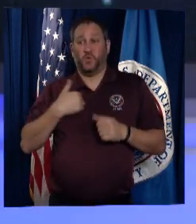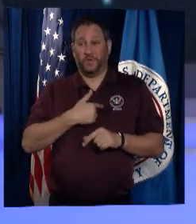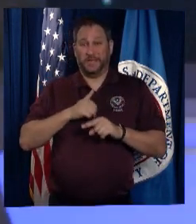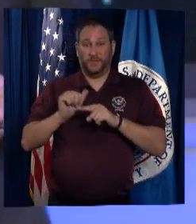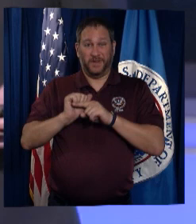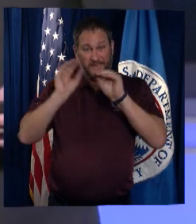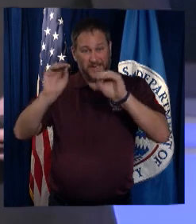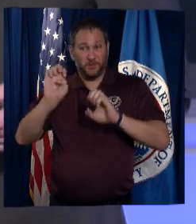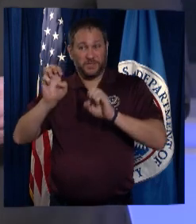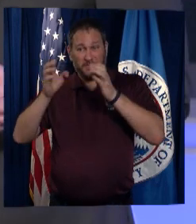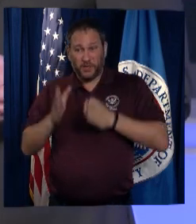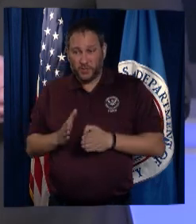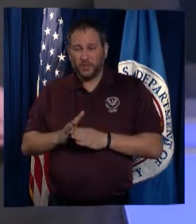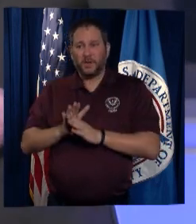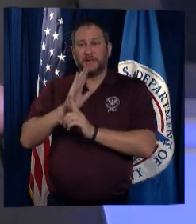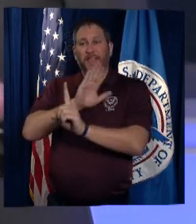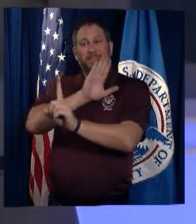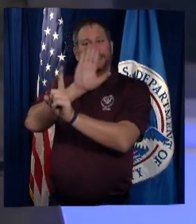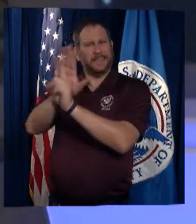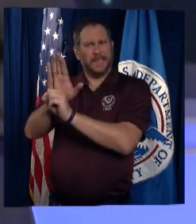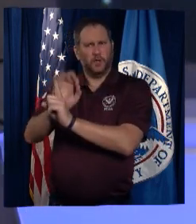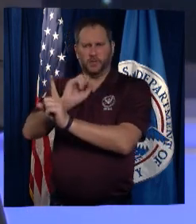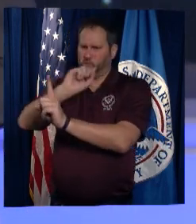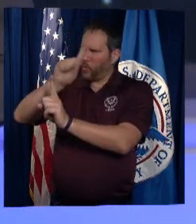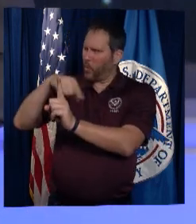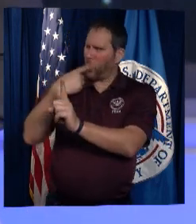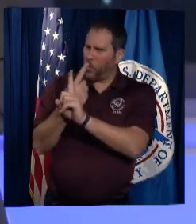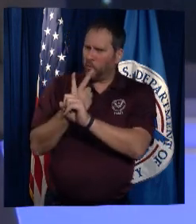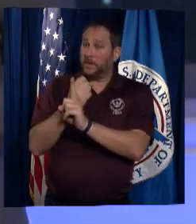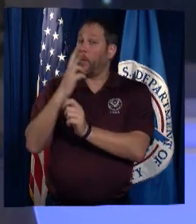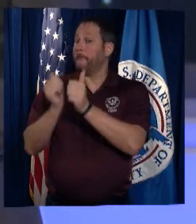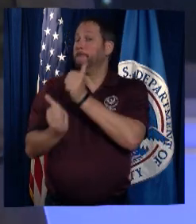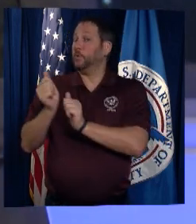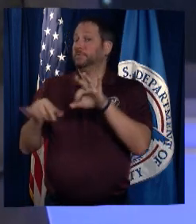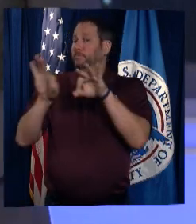we must train them to recognize and honor the stewardship of other community